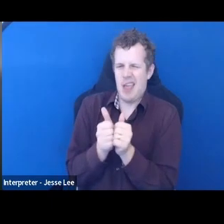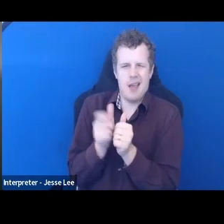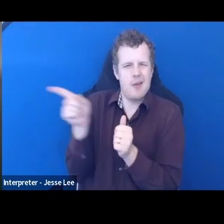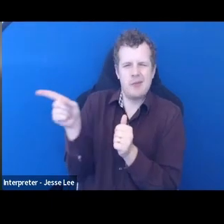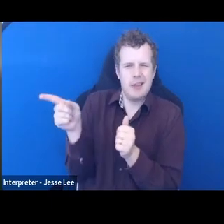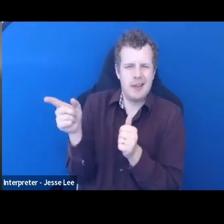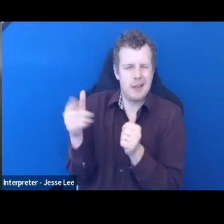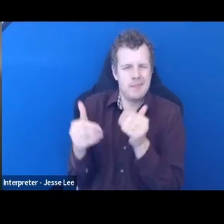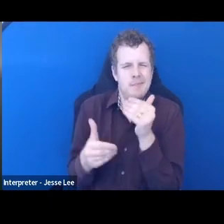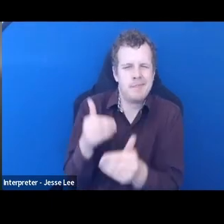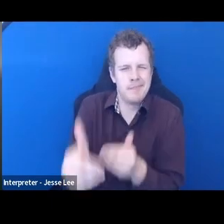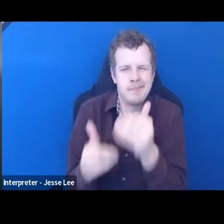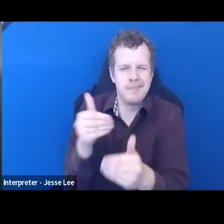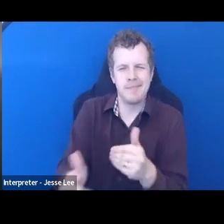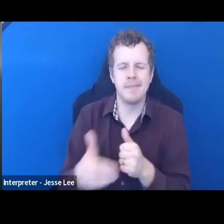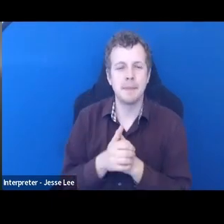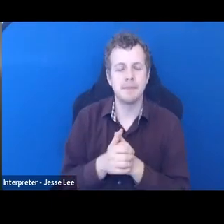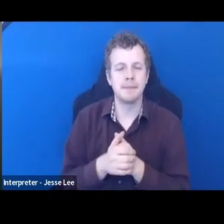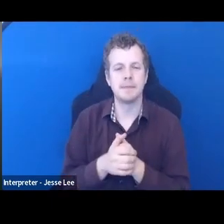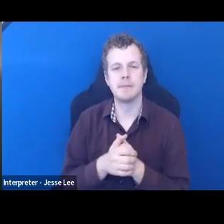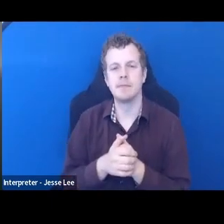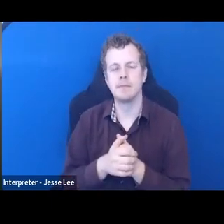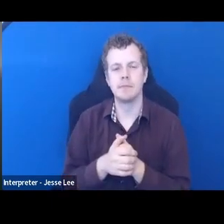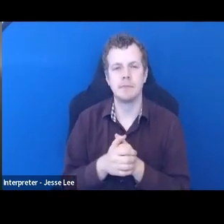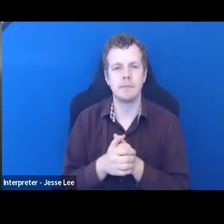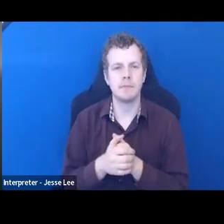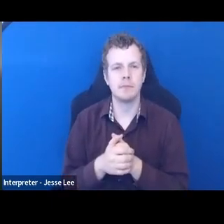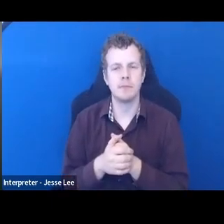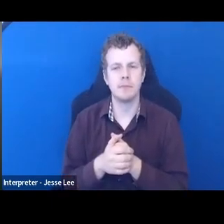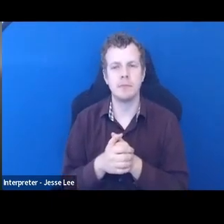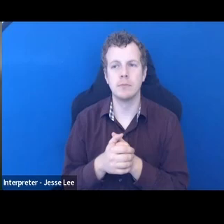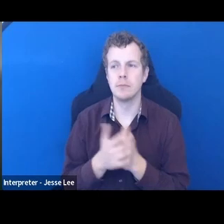This process is organized into themes referring to core beliefs,